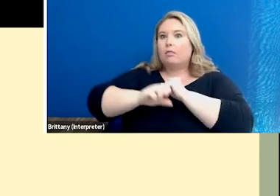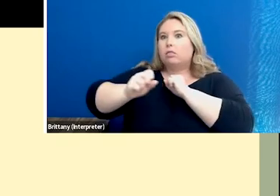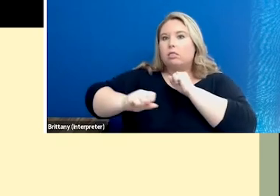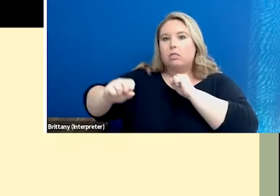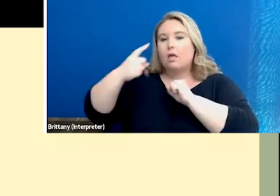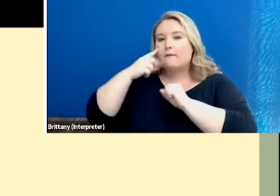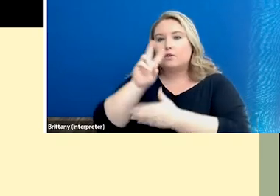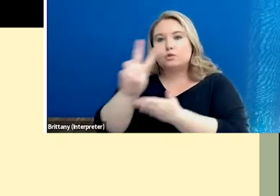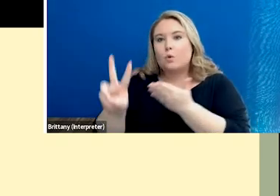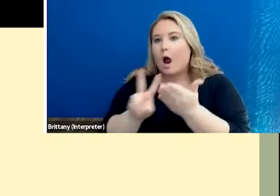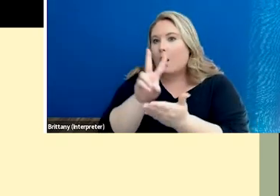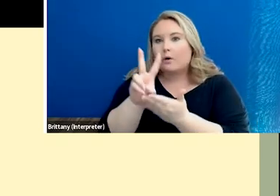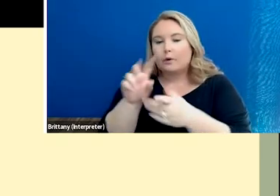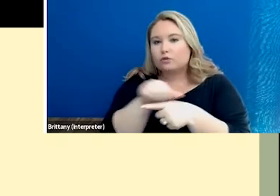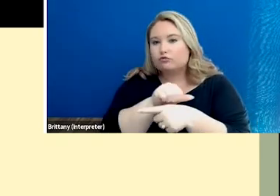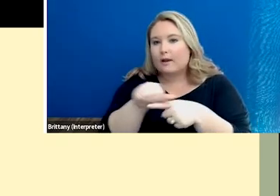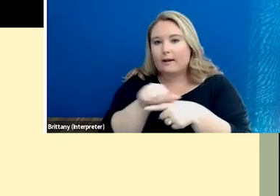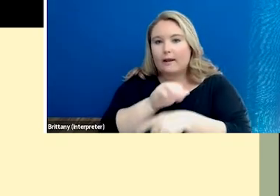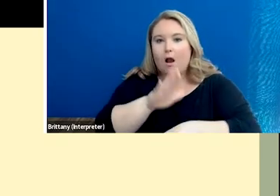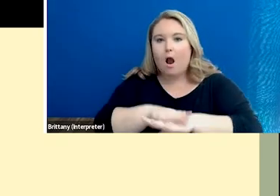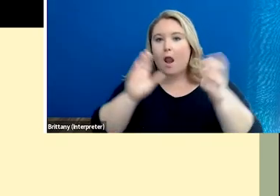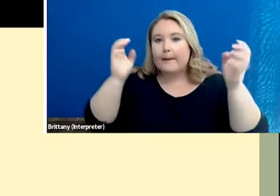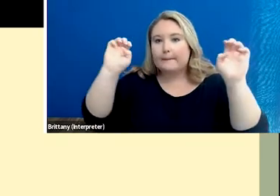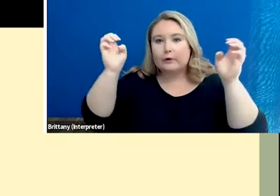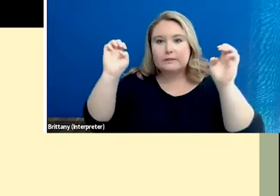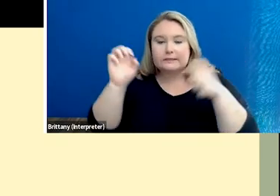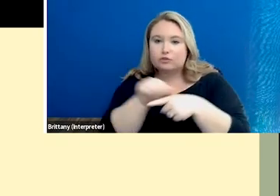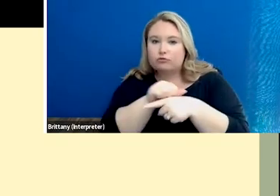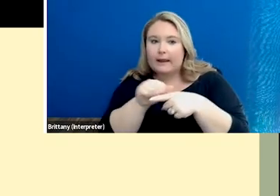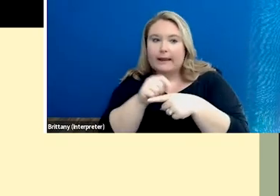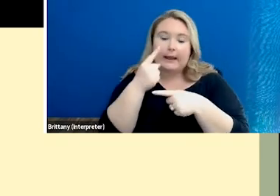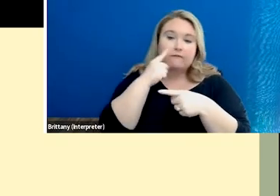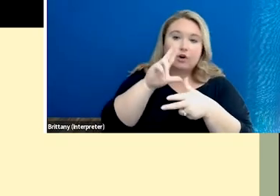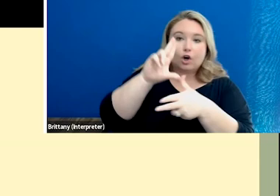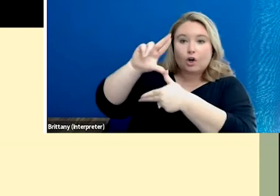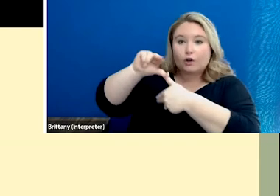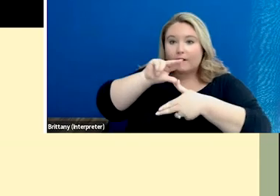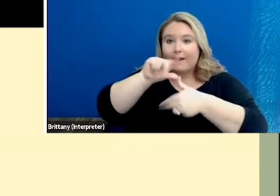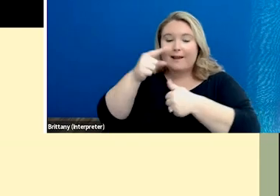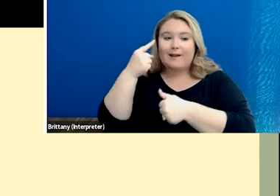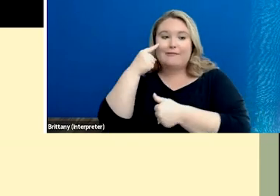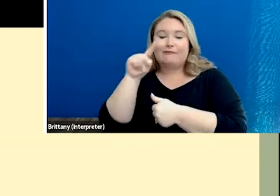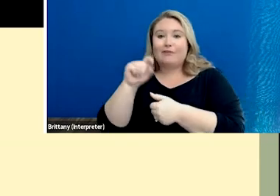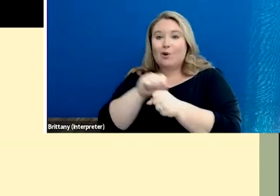on emergency management: hurricanes, COVID-19 and people with disabilities,